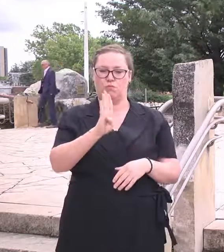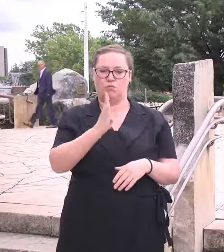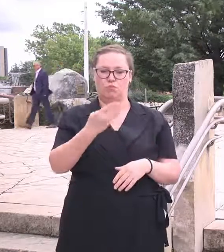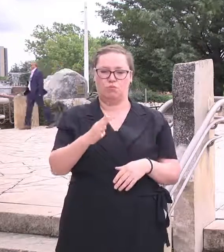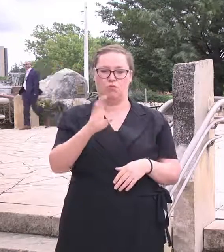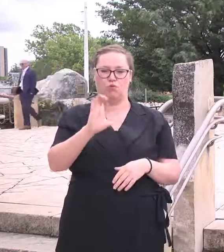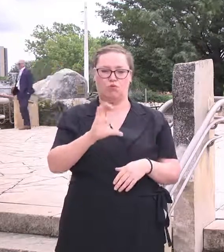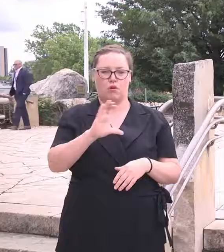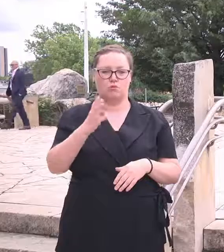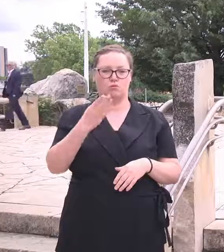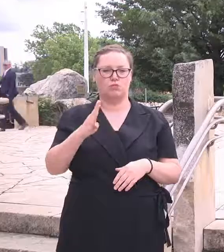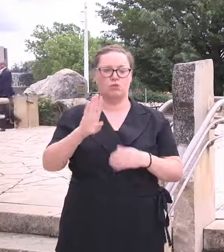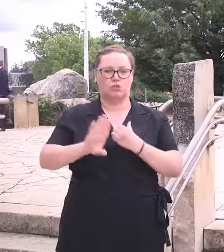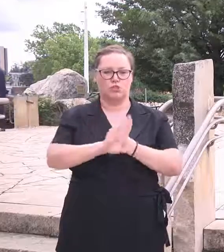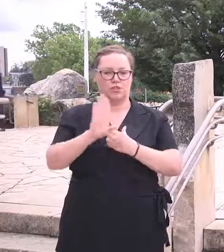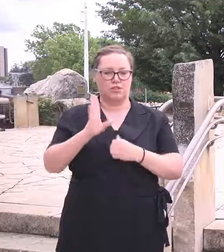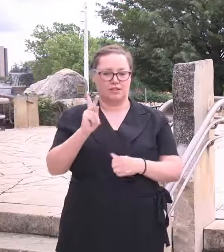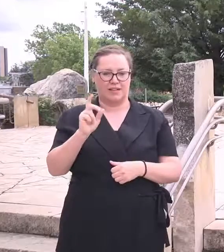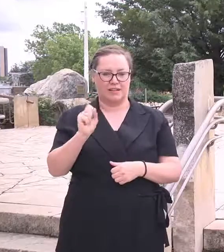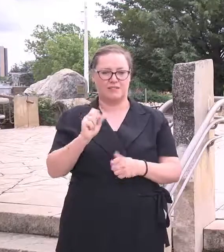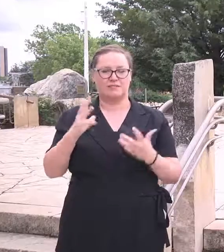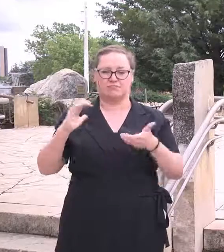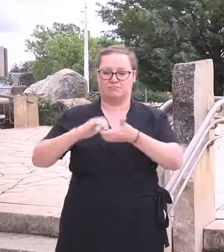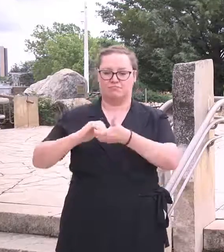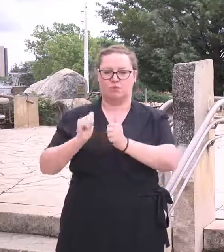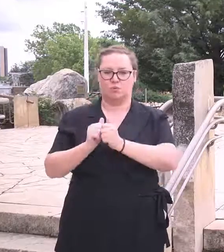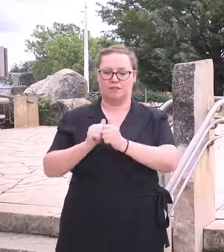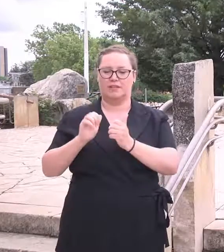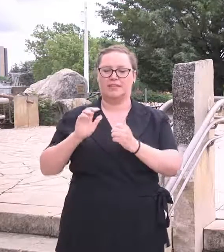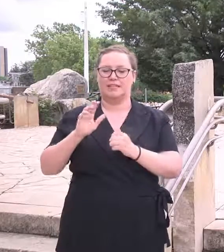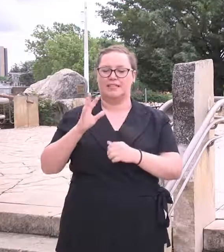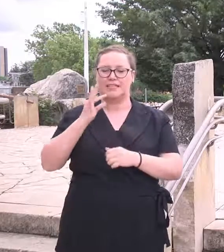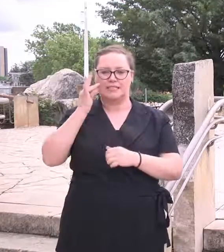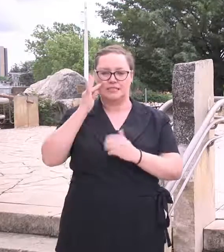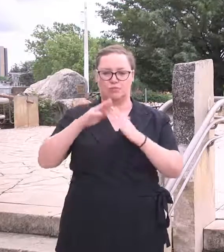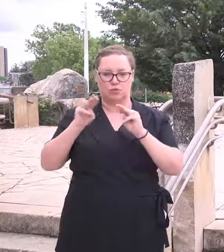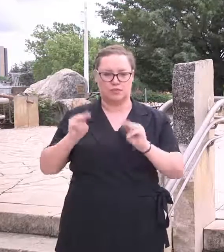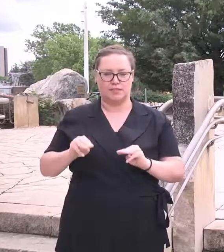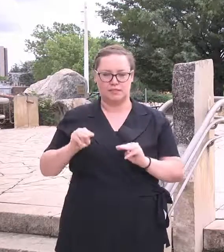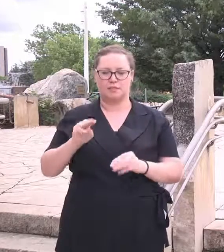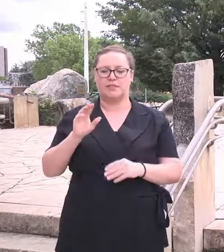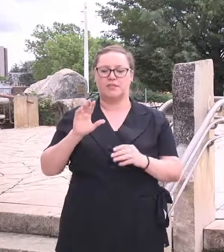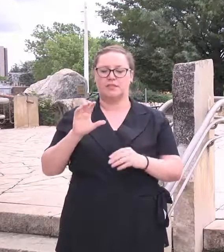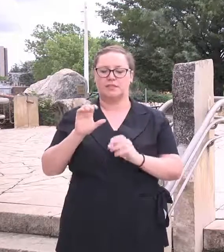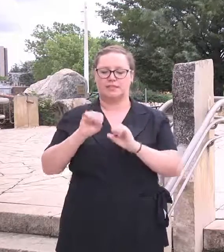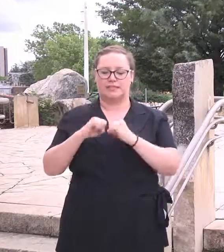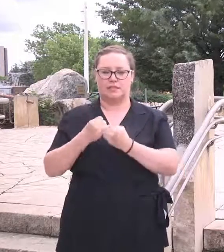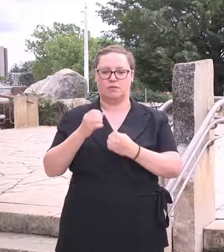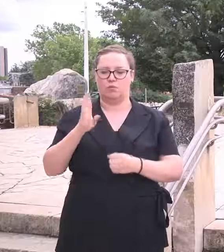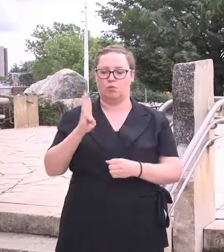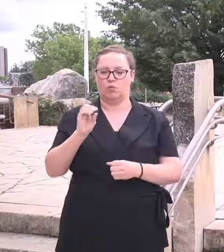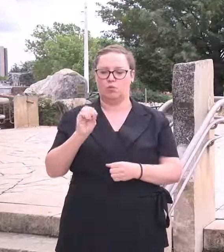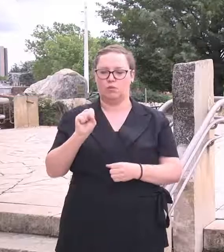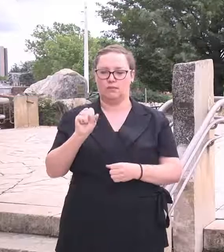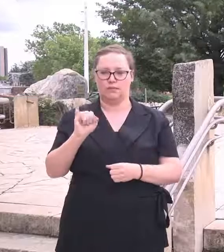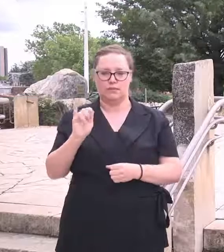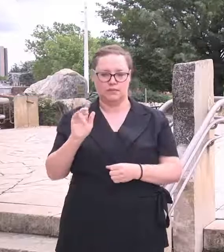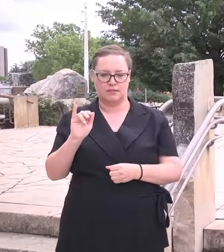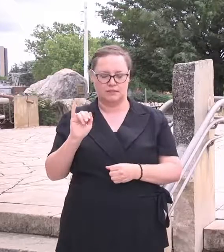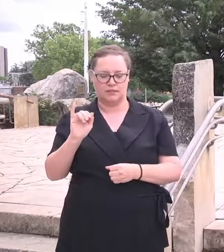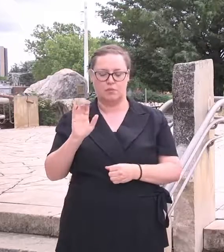Museum's bzen Society the city of Witchita Cedric County evergy and other sponsors and we appreciate